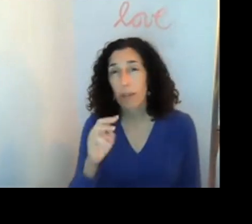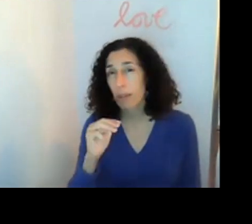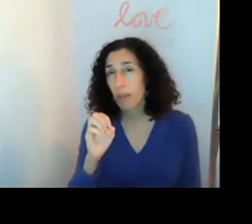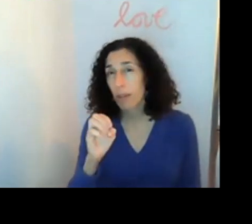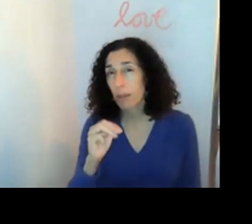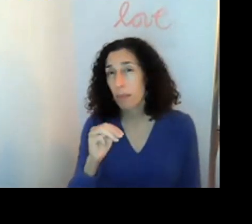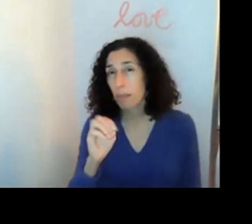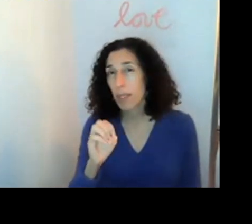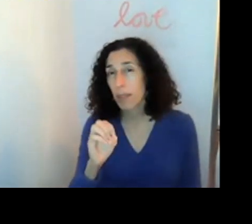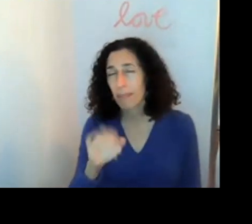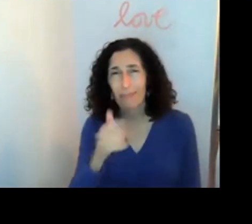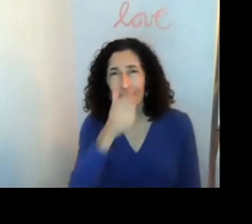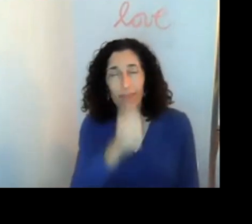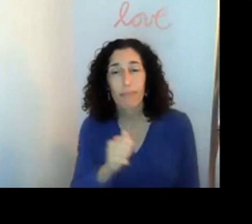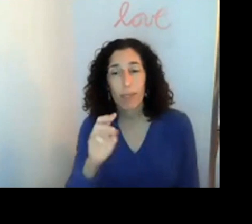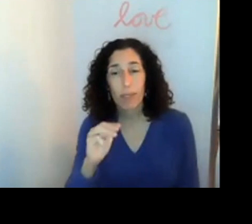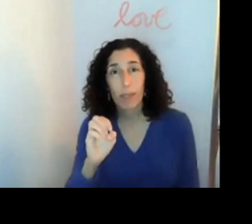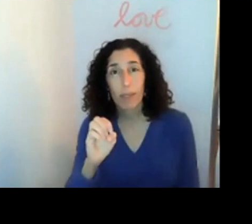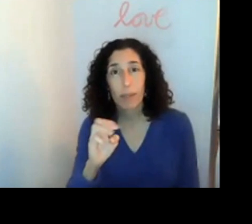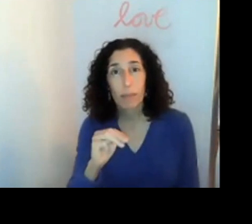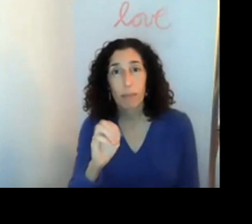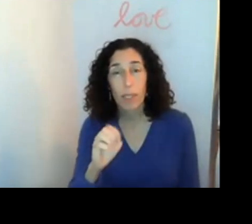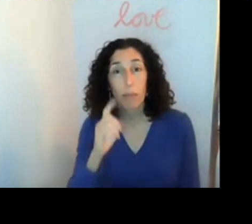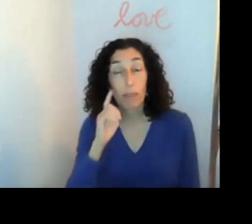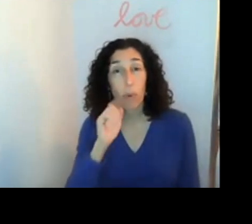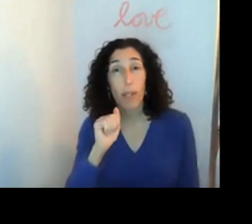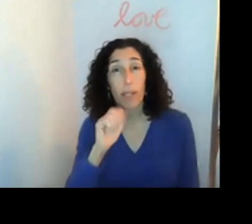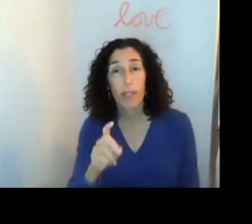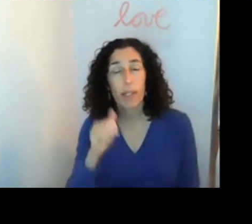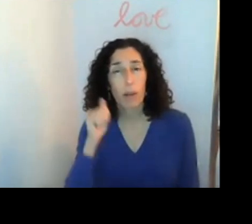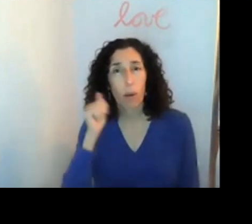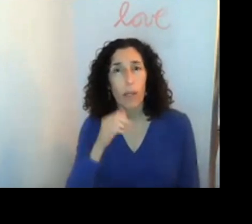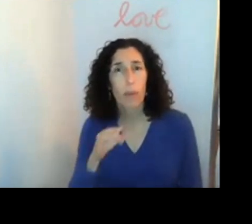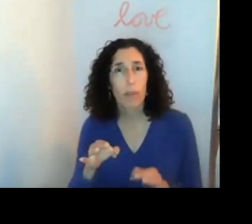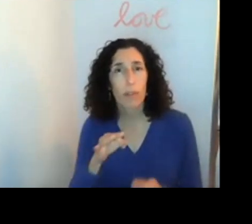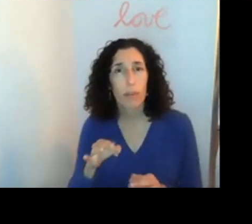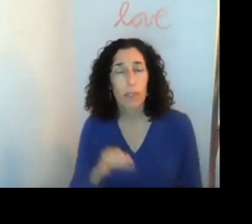but somebody put the thought into finding that background, inserting that background